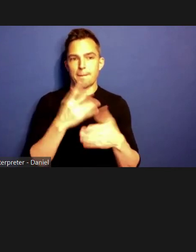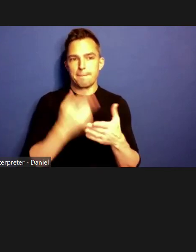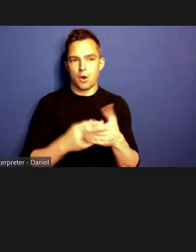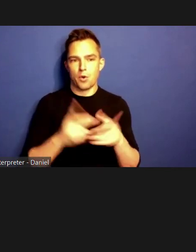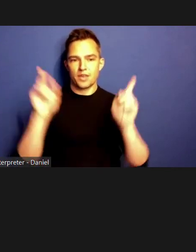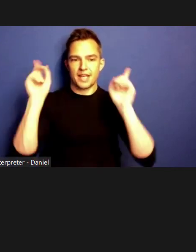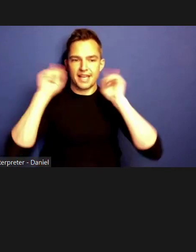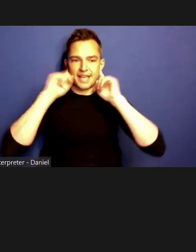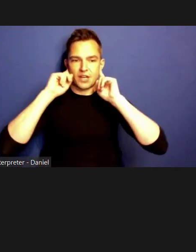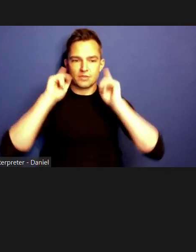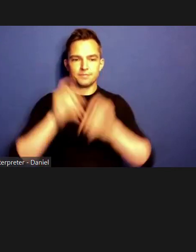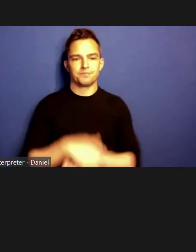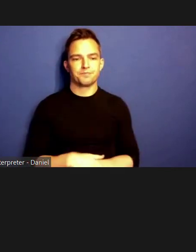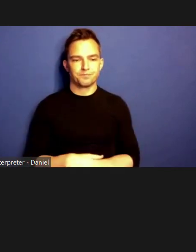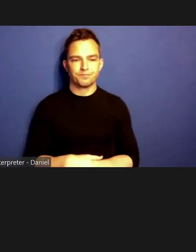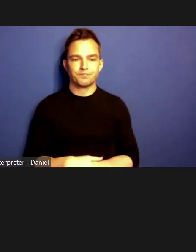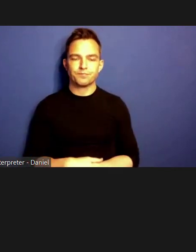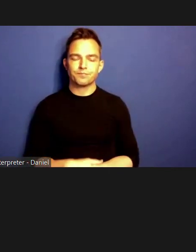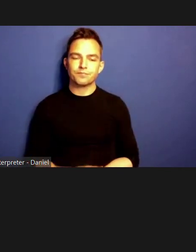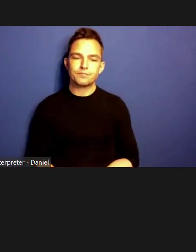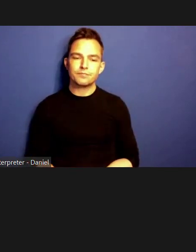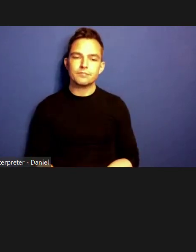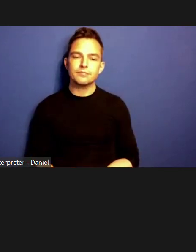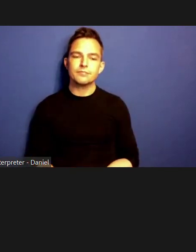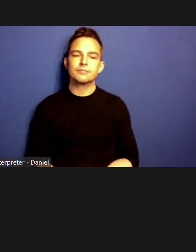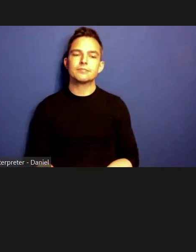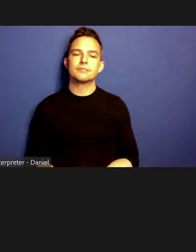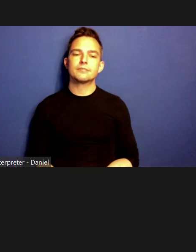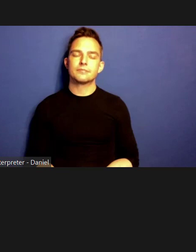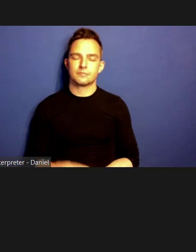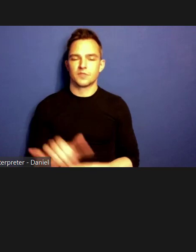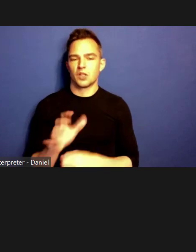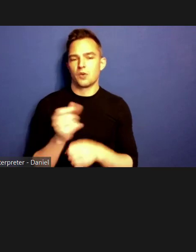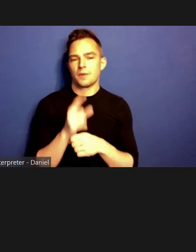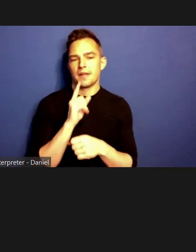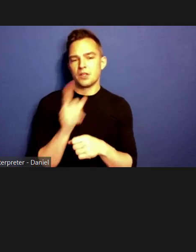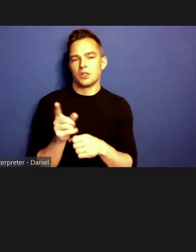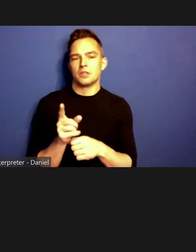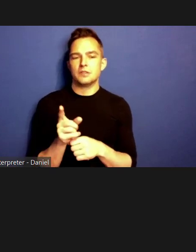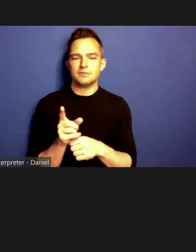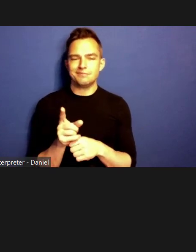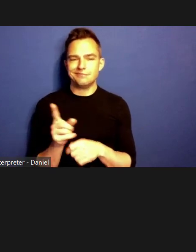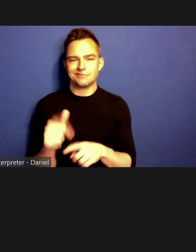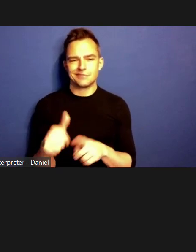I want to make sure, I don't remember if I just said this or not,